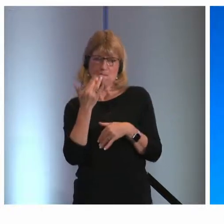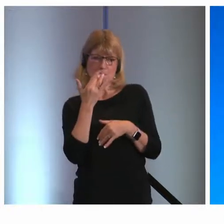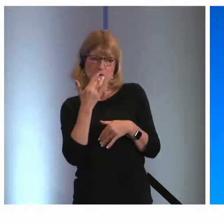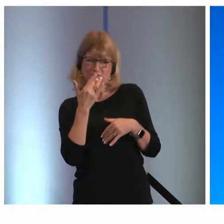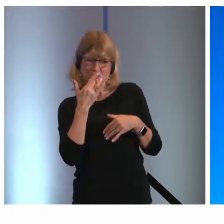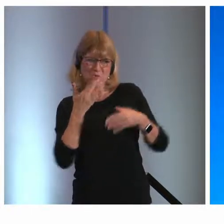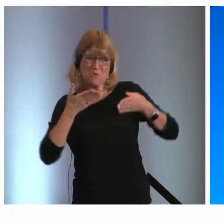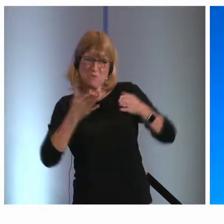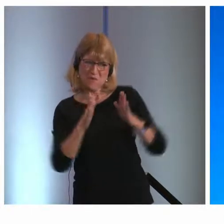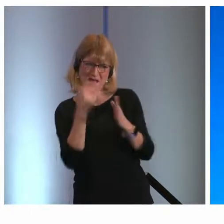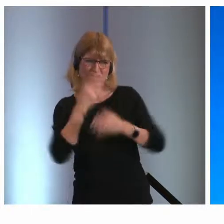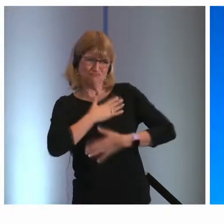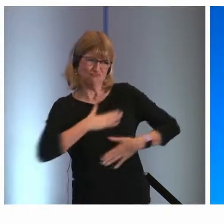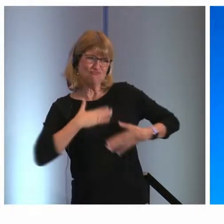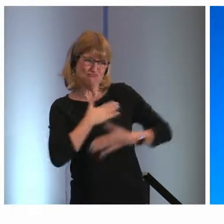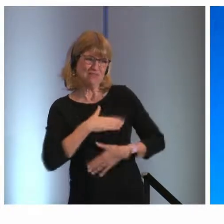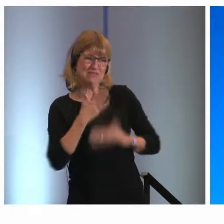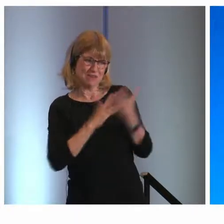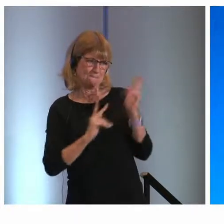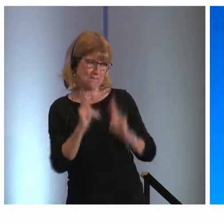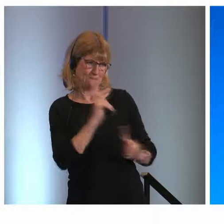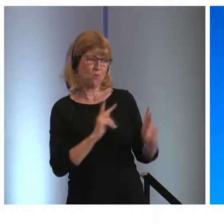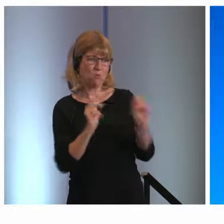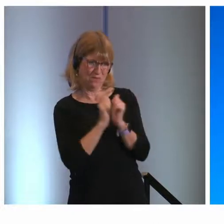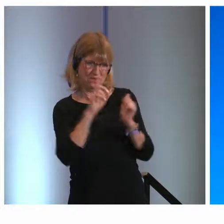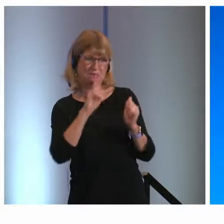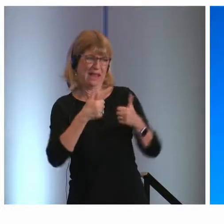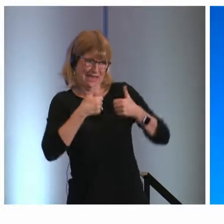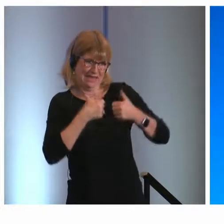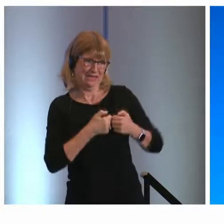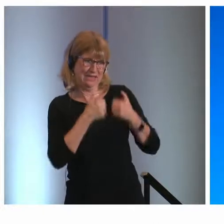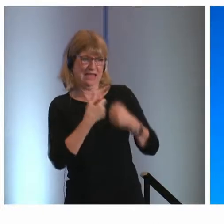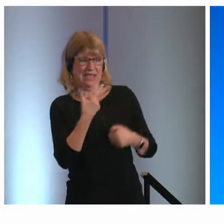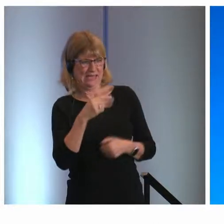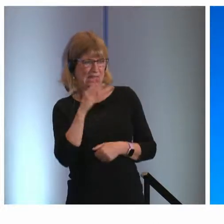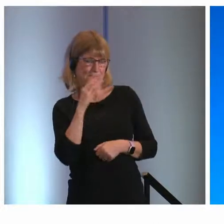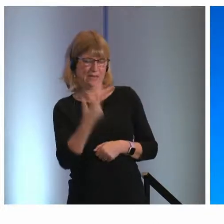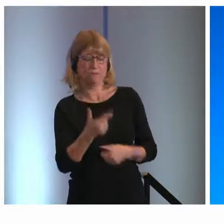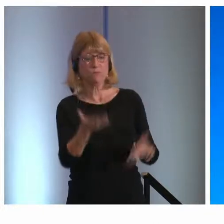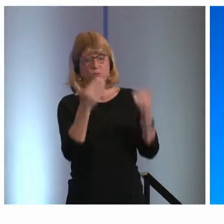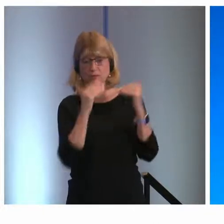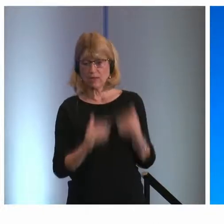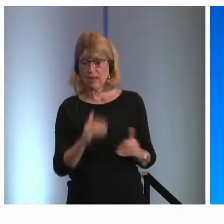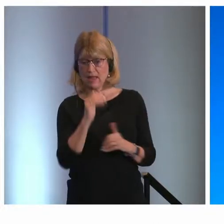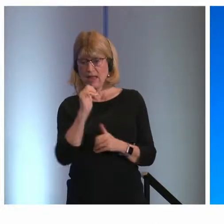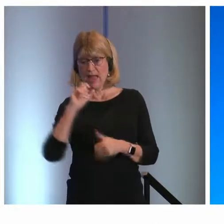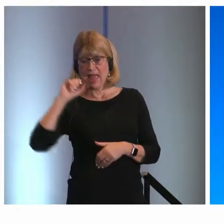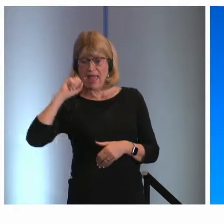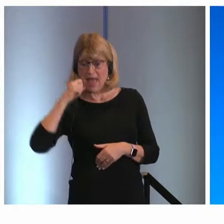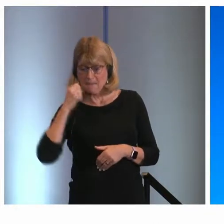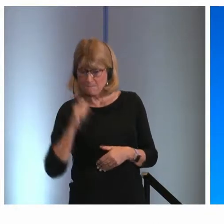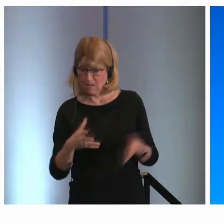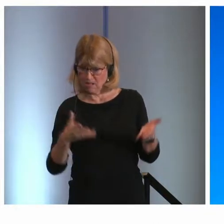and collaborating with able gamers and other game im/* gamers with disabilities, because we know that's one of